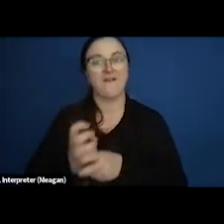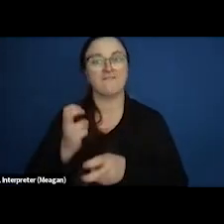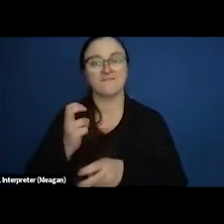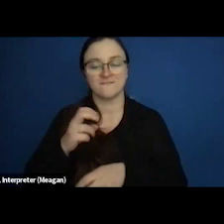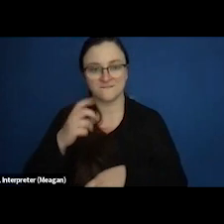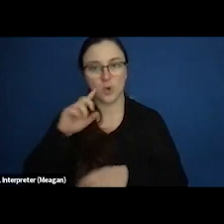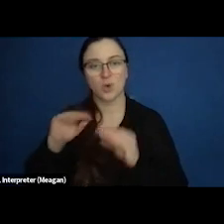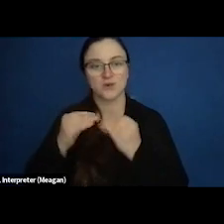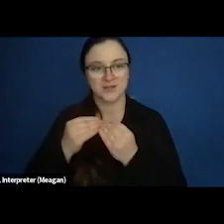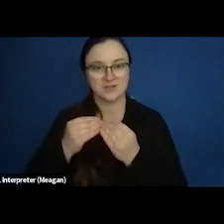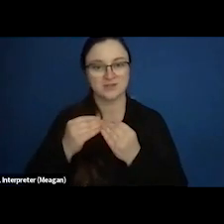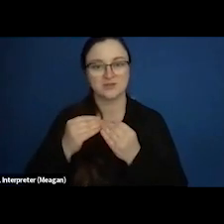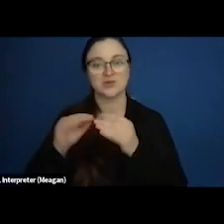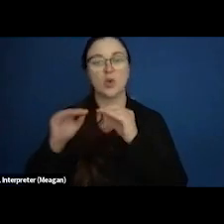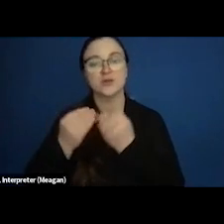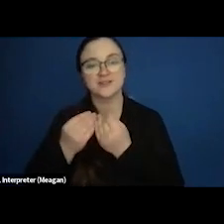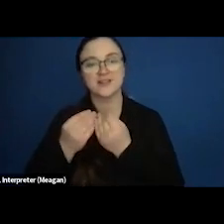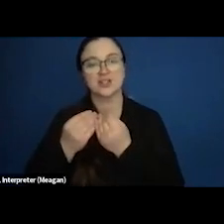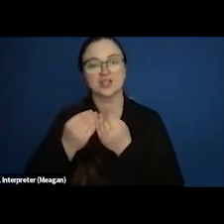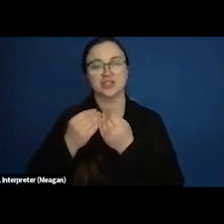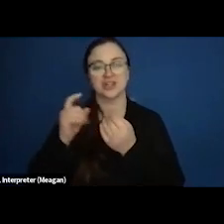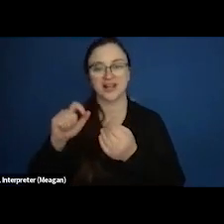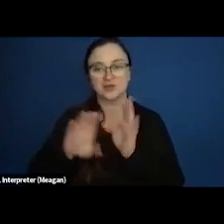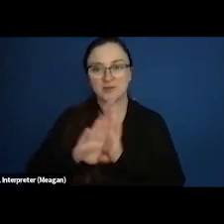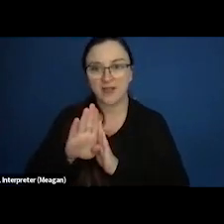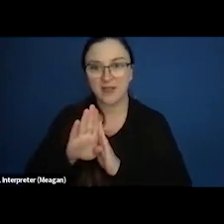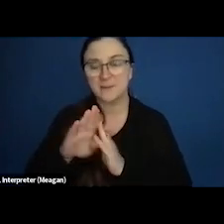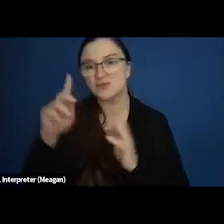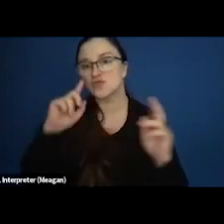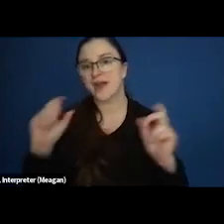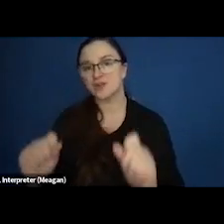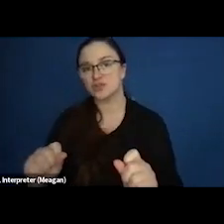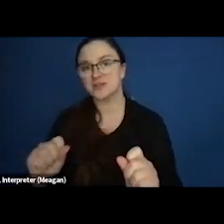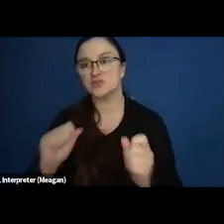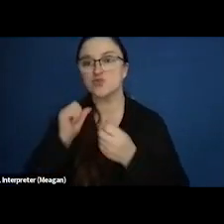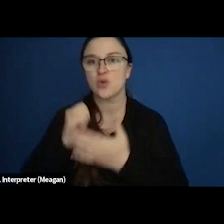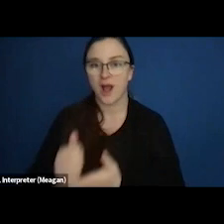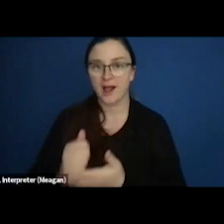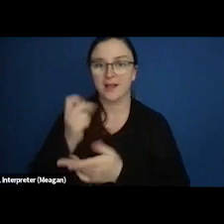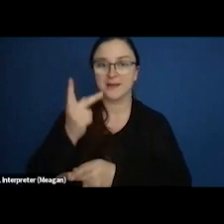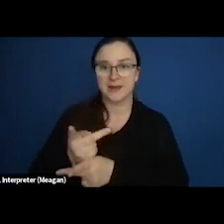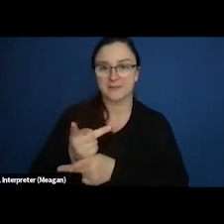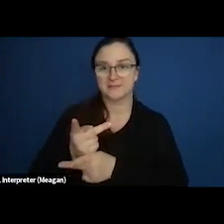The organization is forced to develop, create a strategies to help keep its doors open.